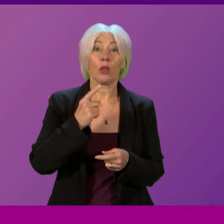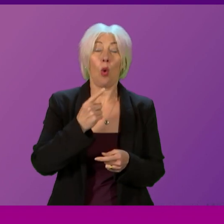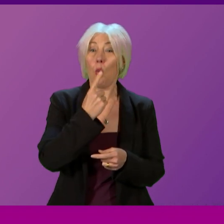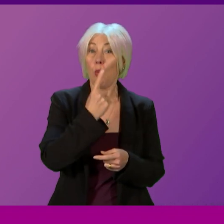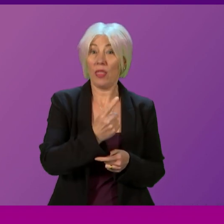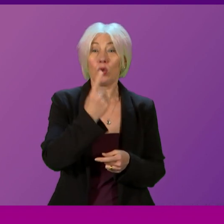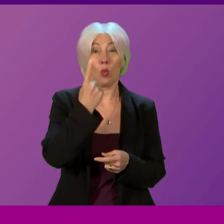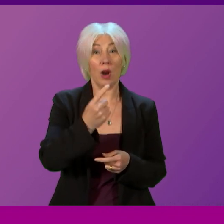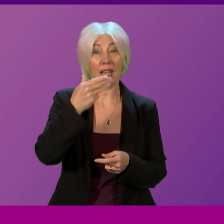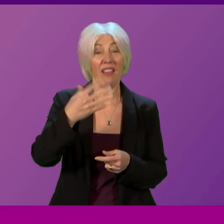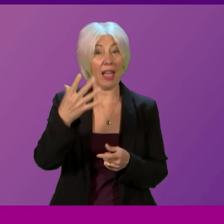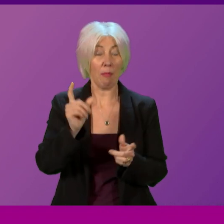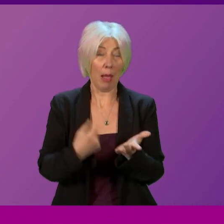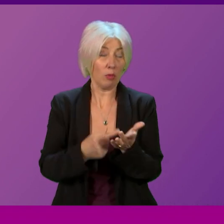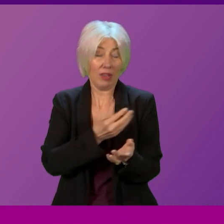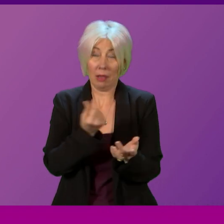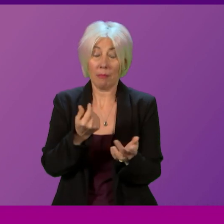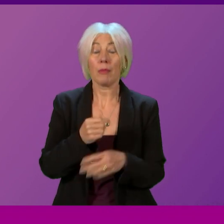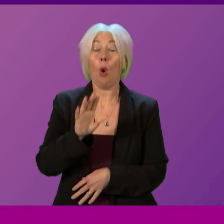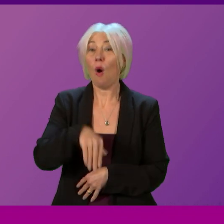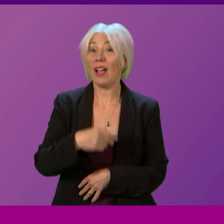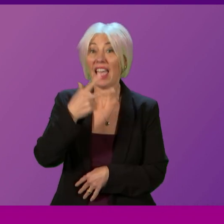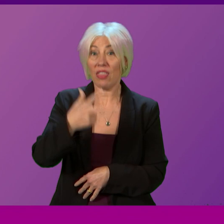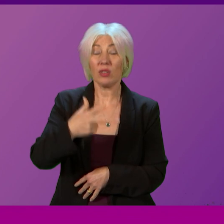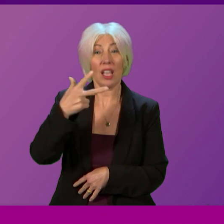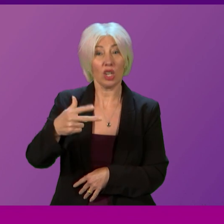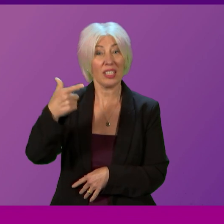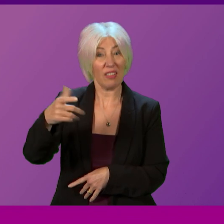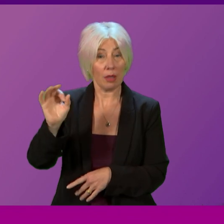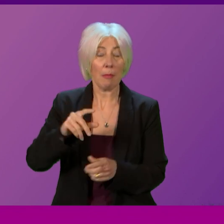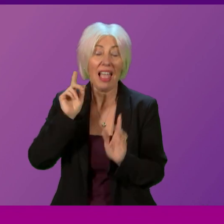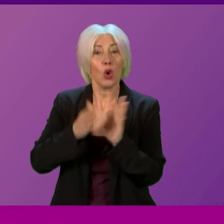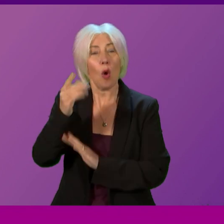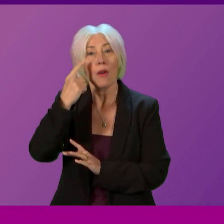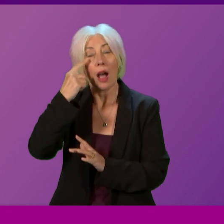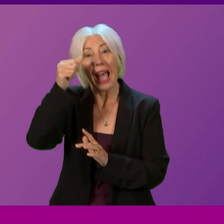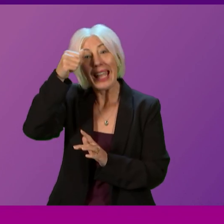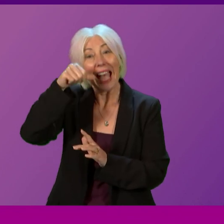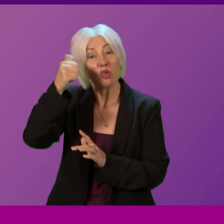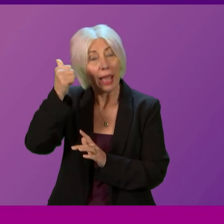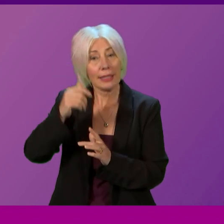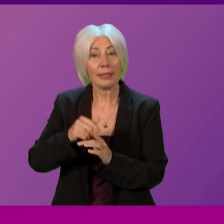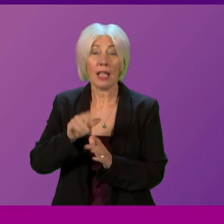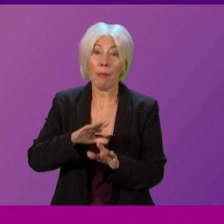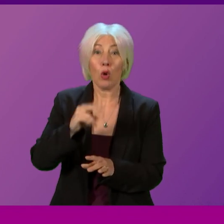More than 7,800 people have gone private for cataract surgery, the average cost of which